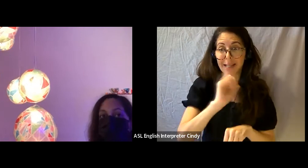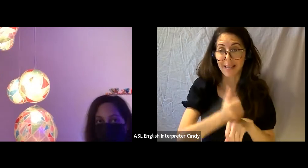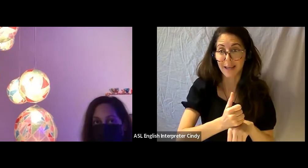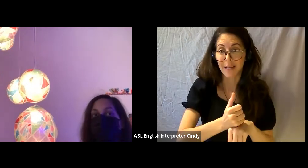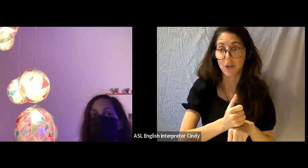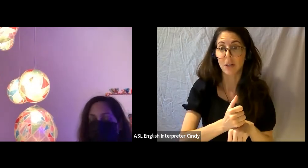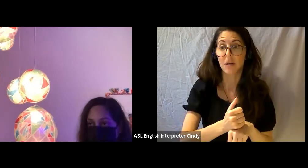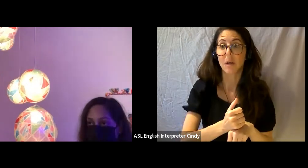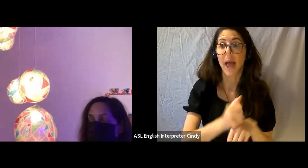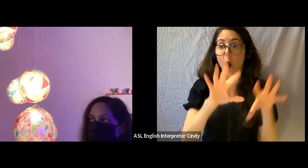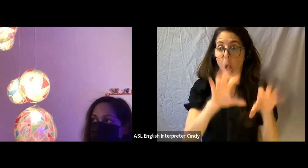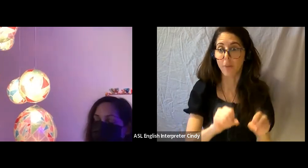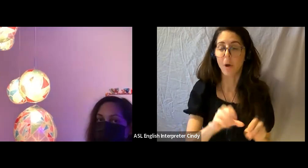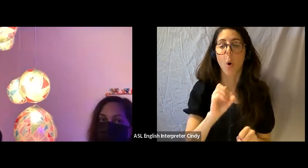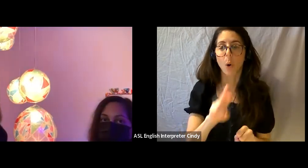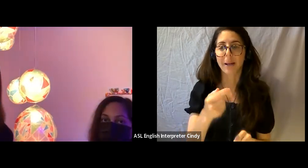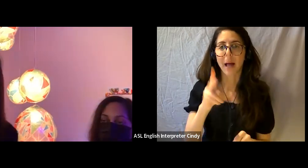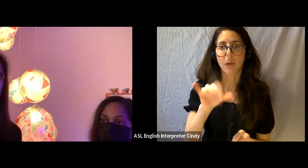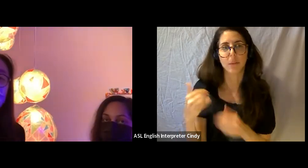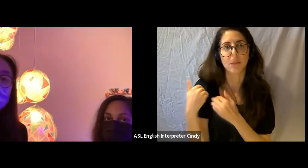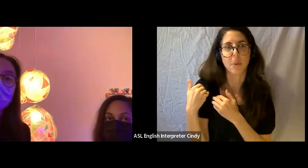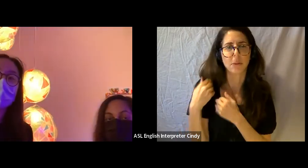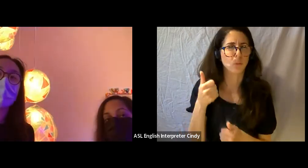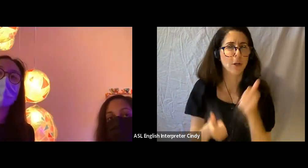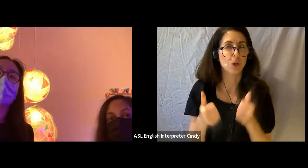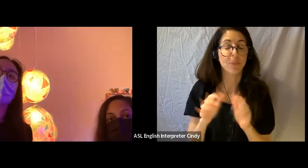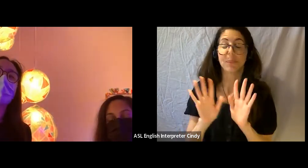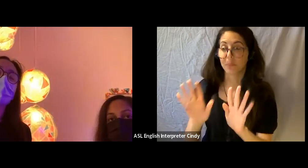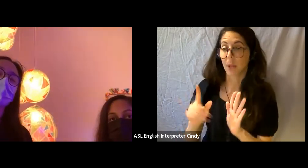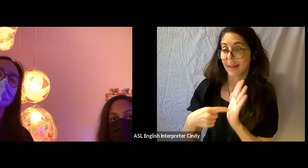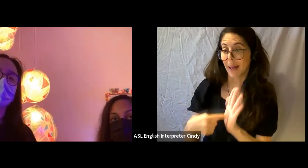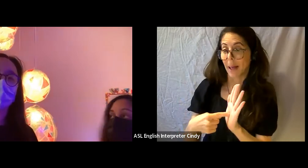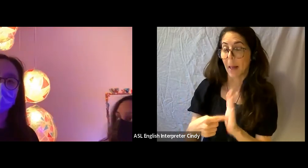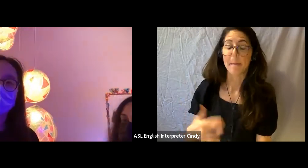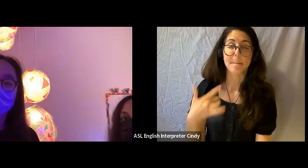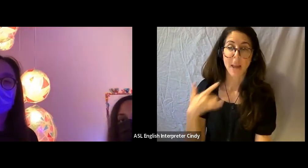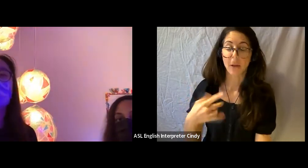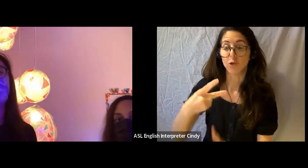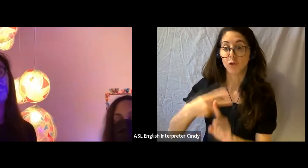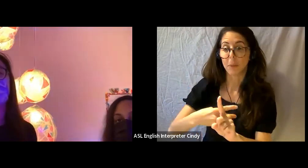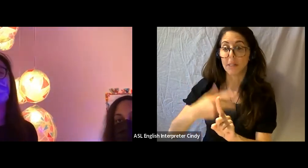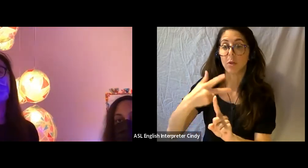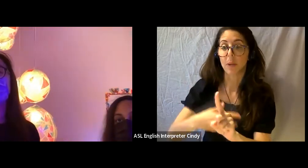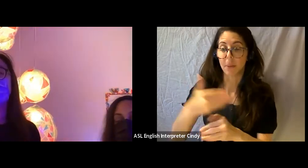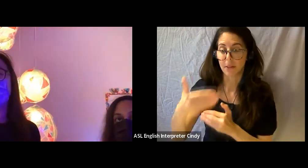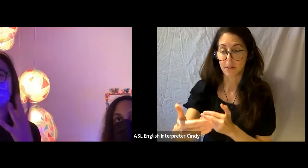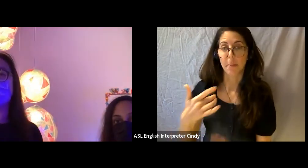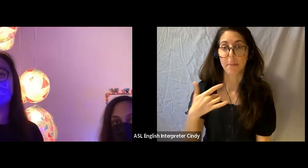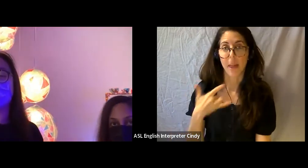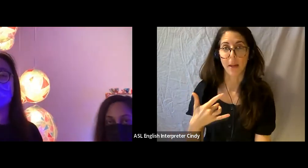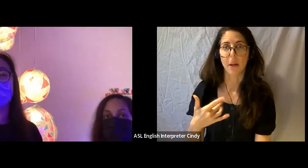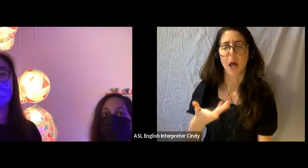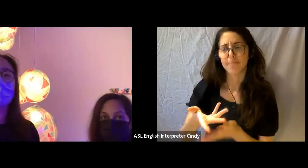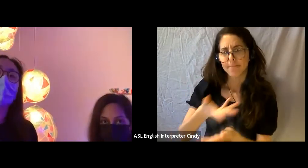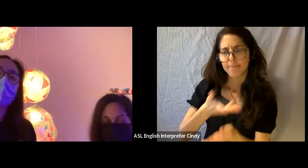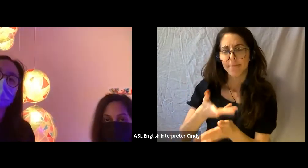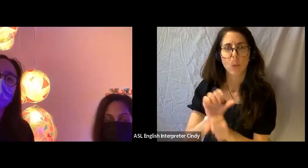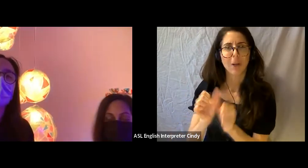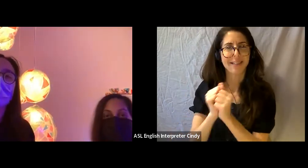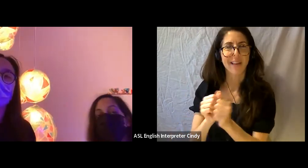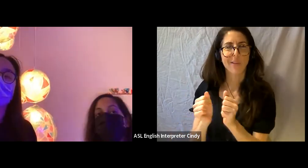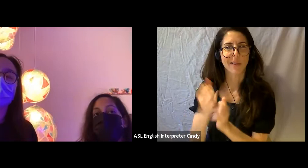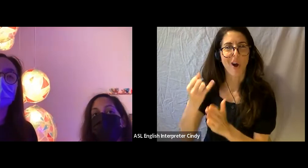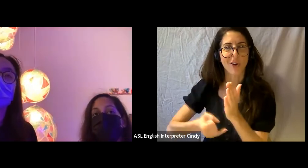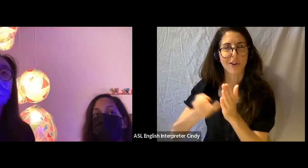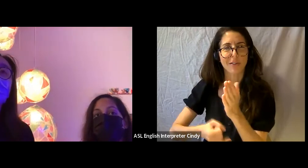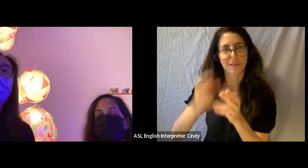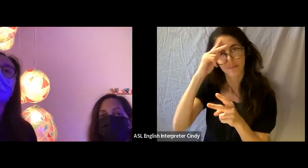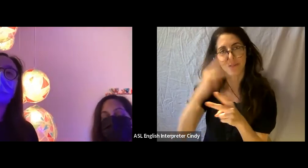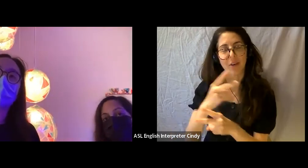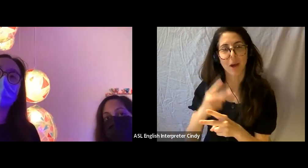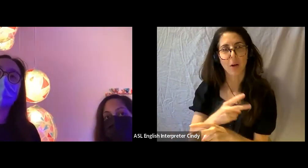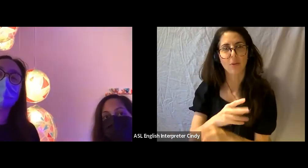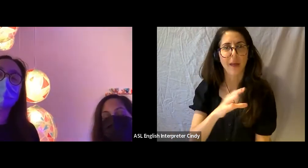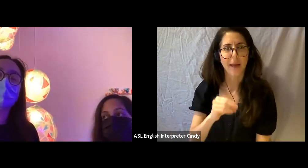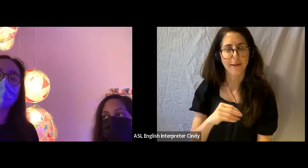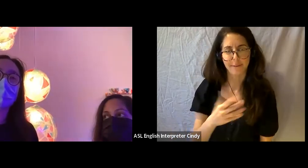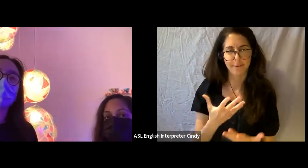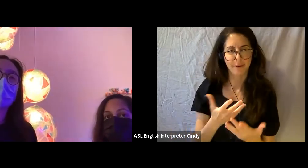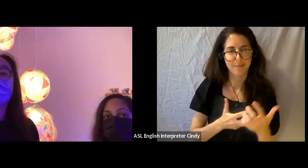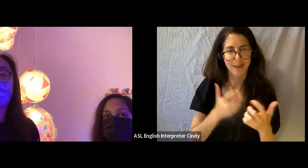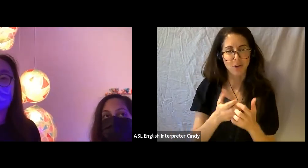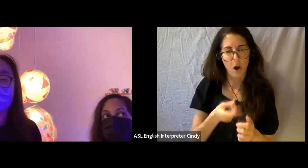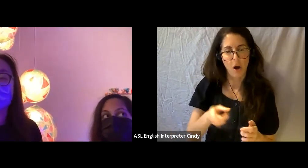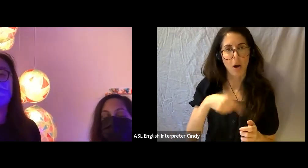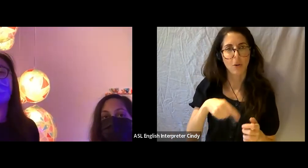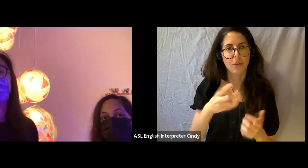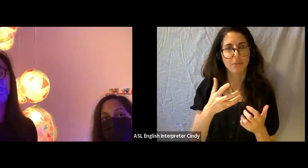So the exhibitions typically last somewhere between 2 to 3 months and we usually work with artists to determine that and within our own schedule of how many shows we are able do